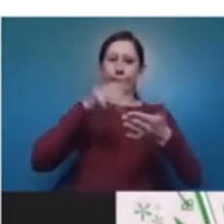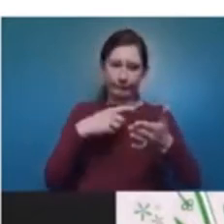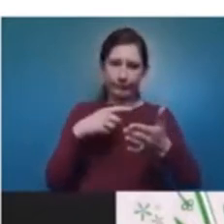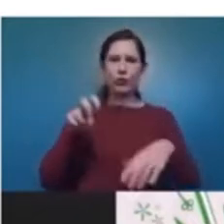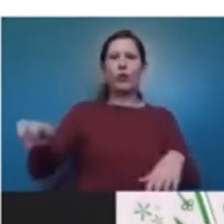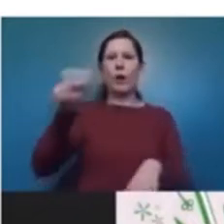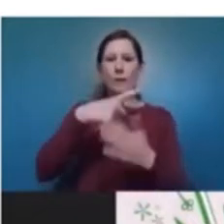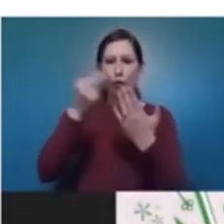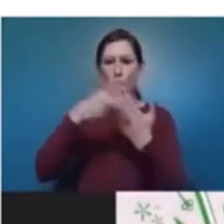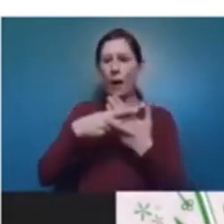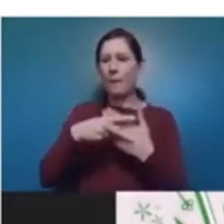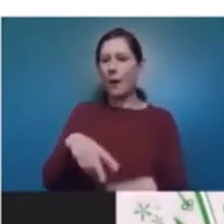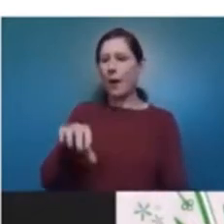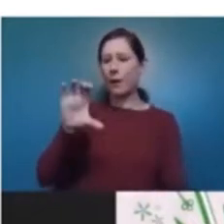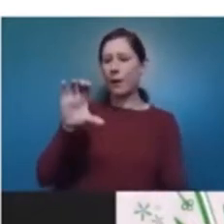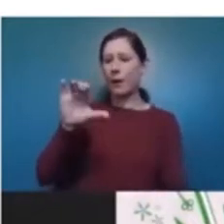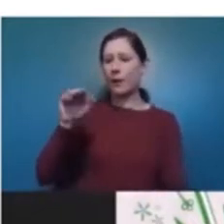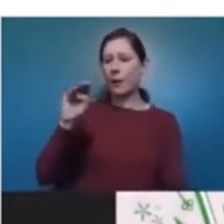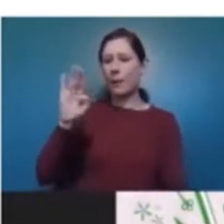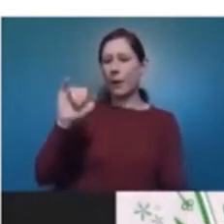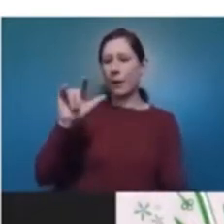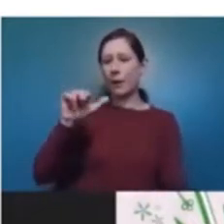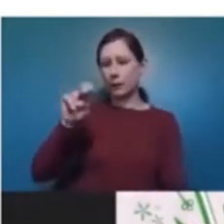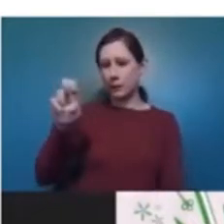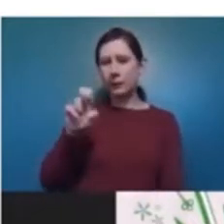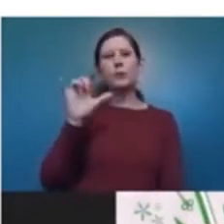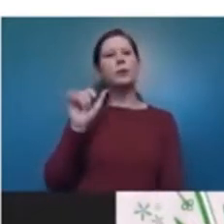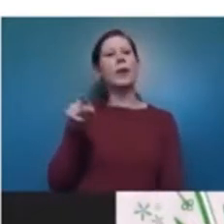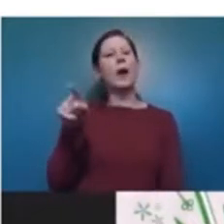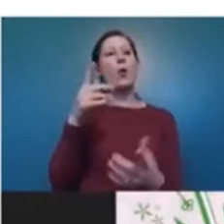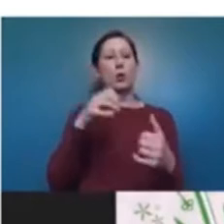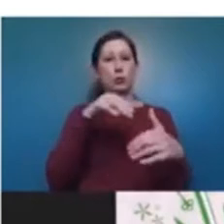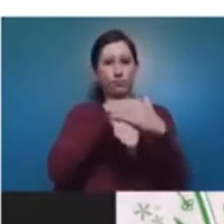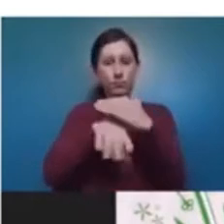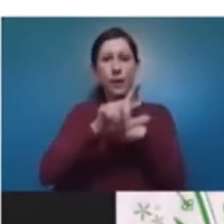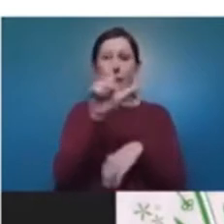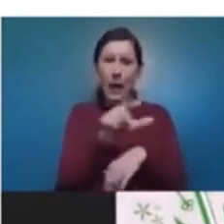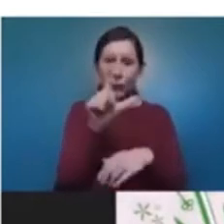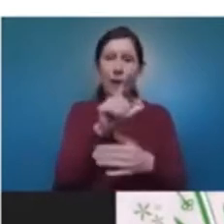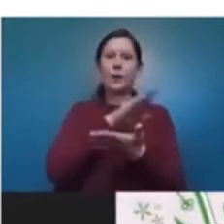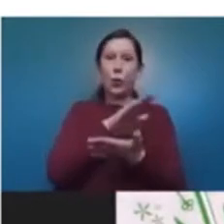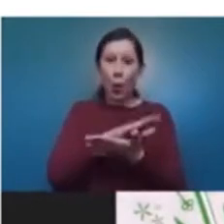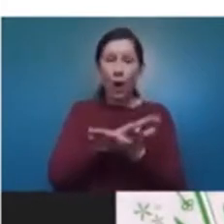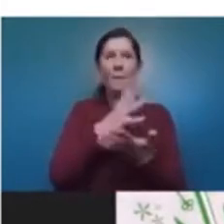was set to travel the region performing at schools, libraries, and public spaces. We rushed to partner with Logic Systems